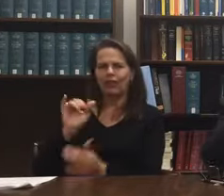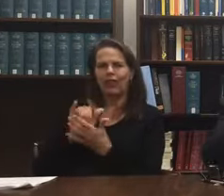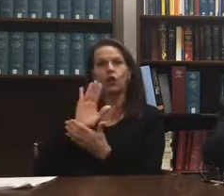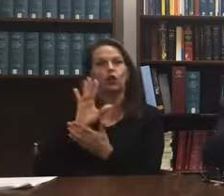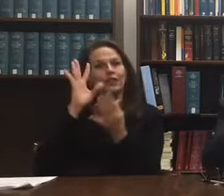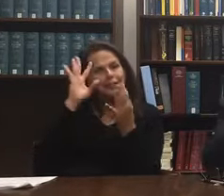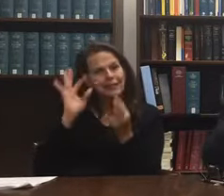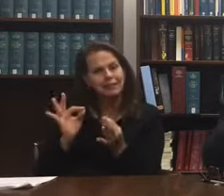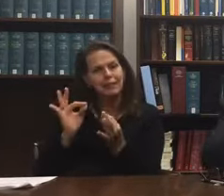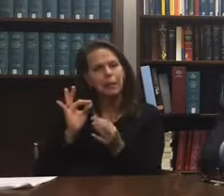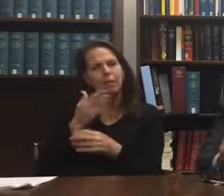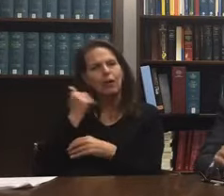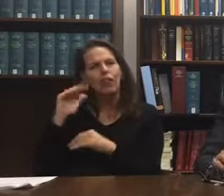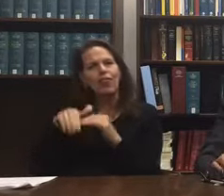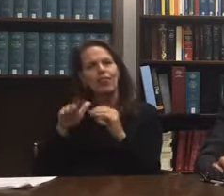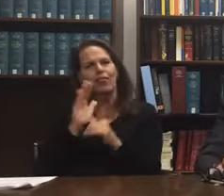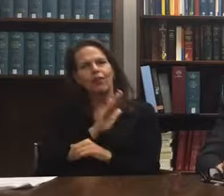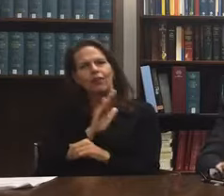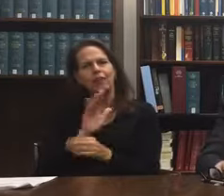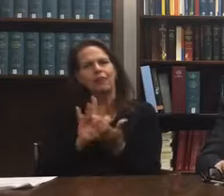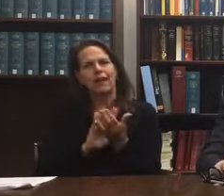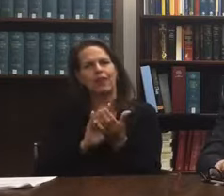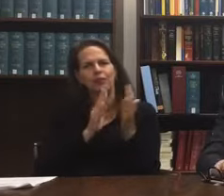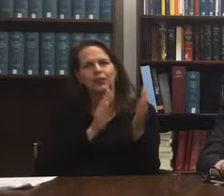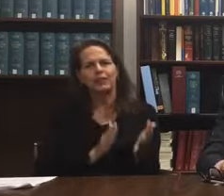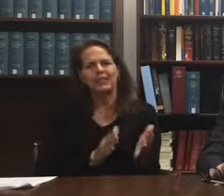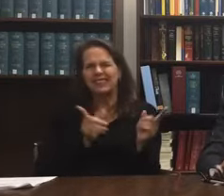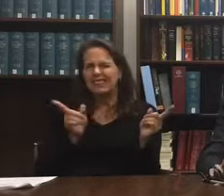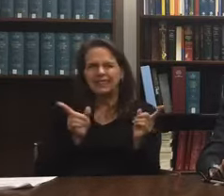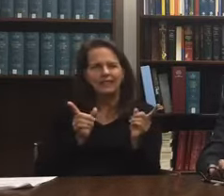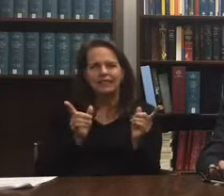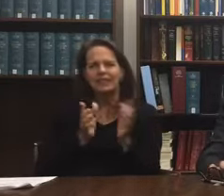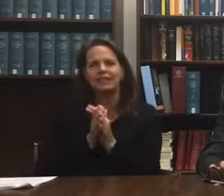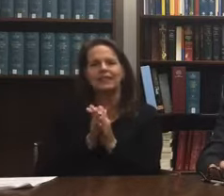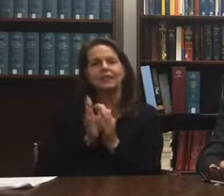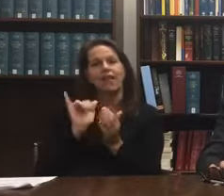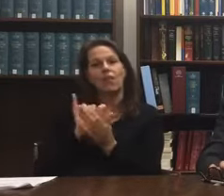than their medical persons so letters of medical necessity from physicians are